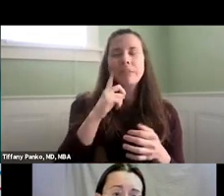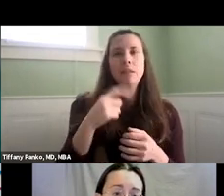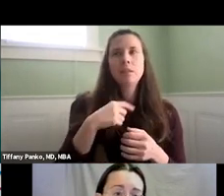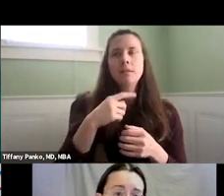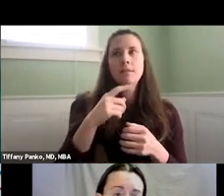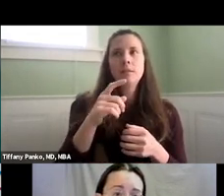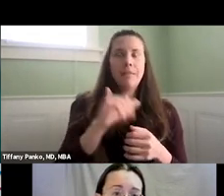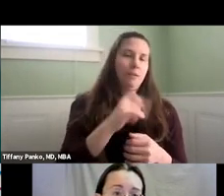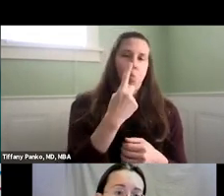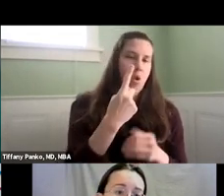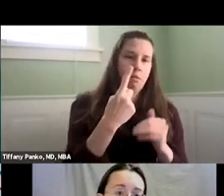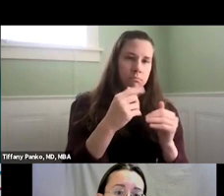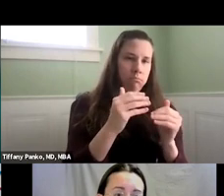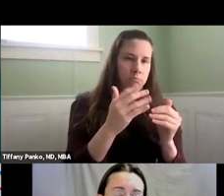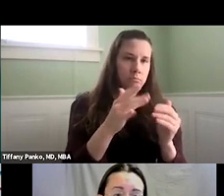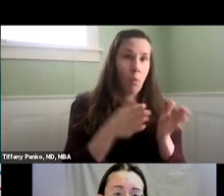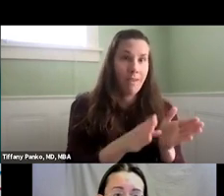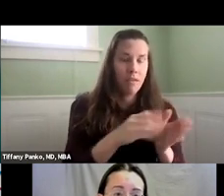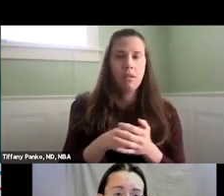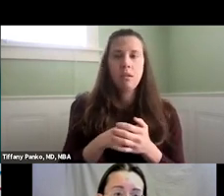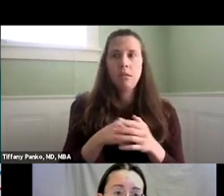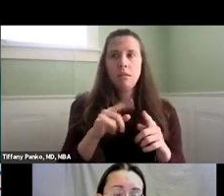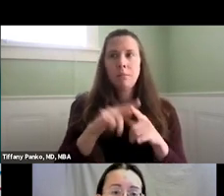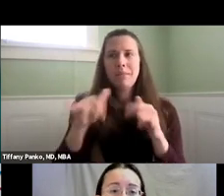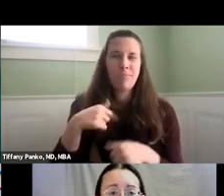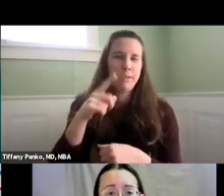is extremely important to me, that we provide those wraparound training programs for deaf